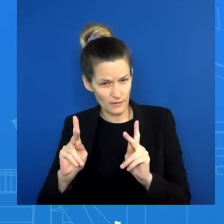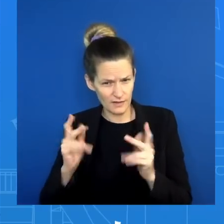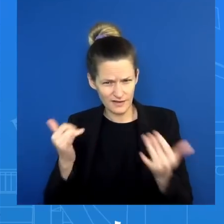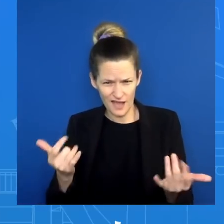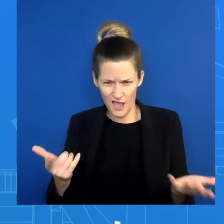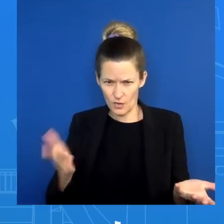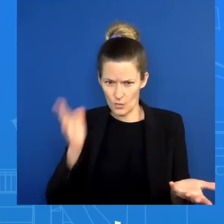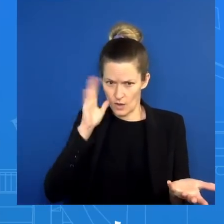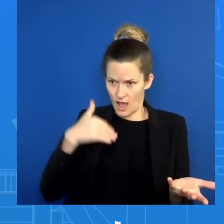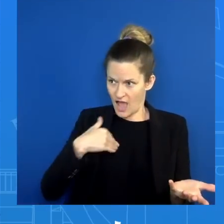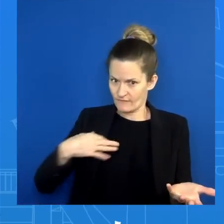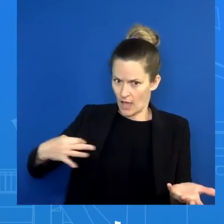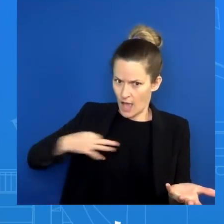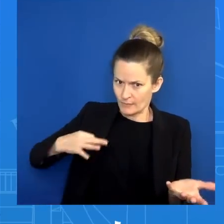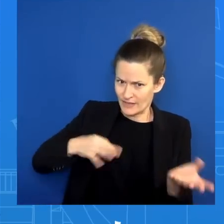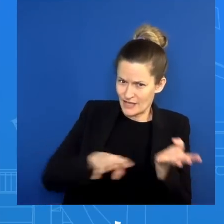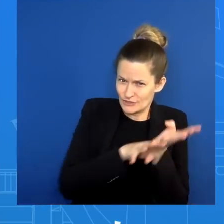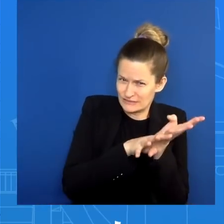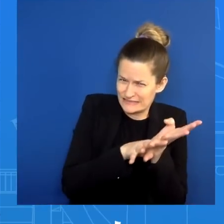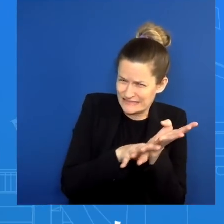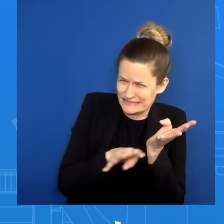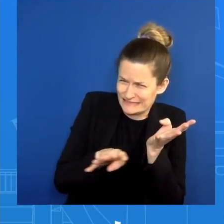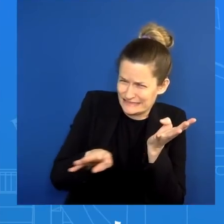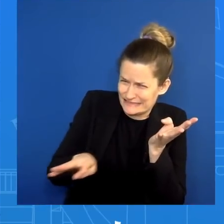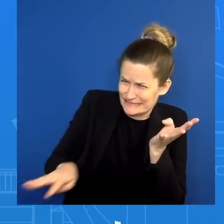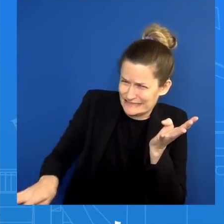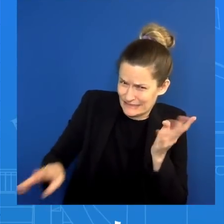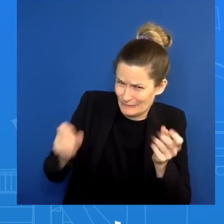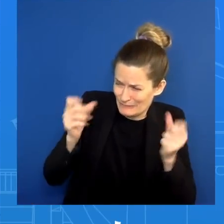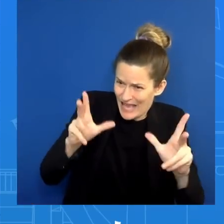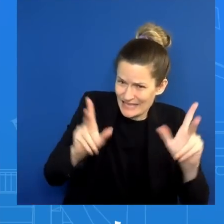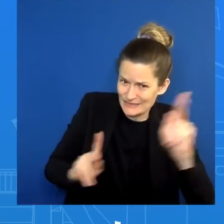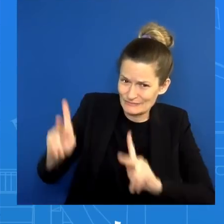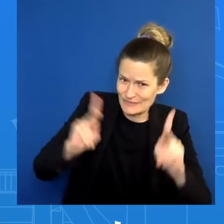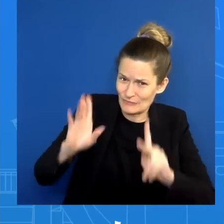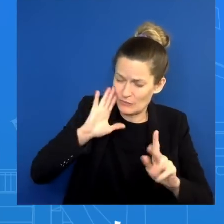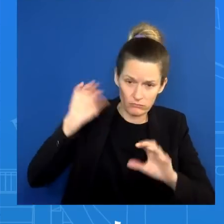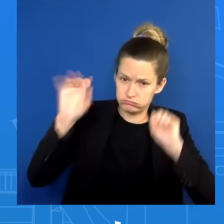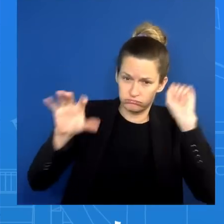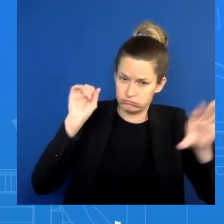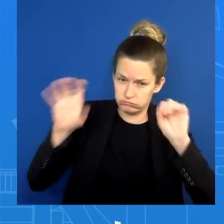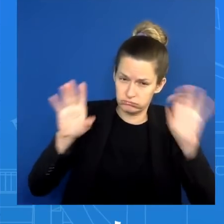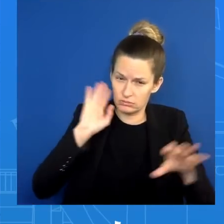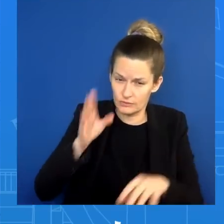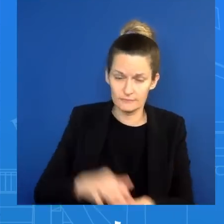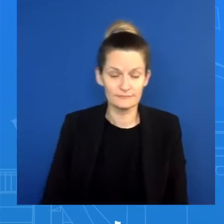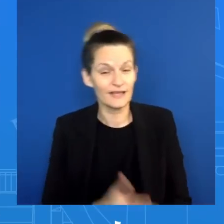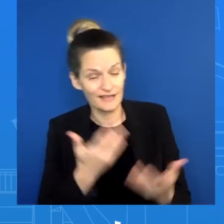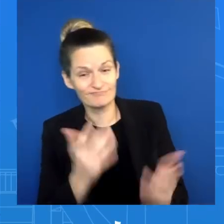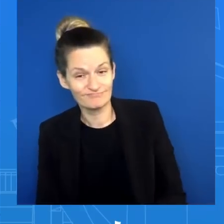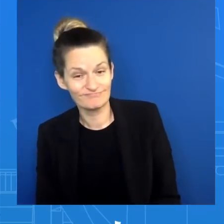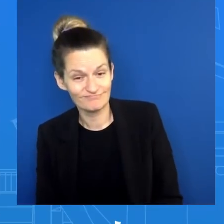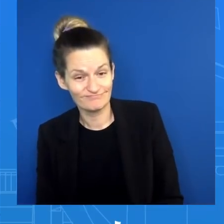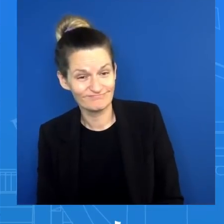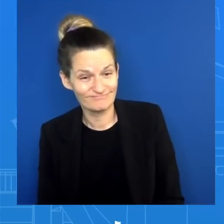I have not talked to the president about that specifically. I do not know what is going to be coming in